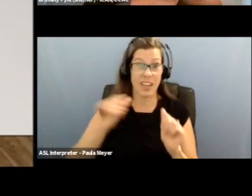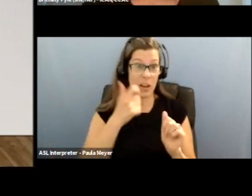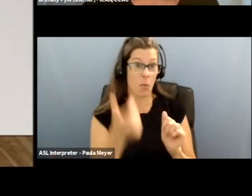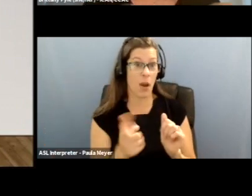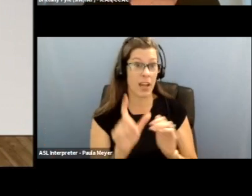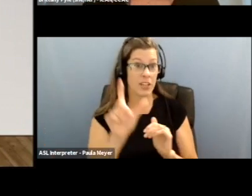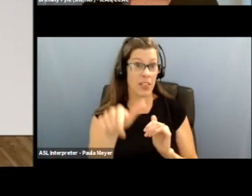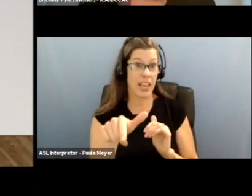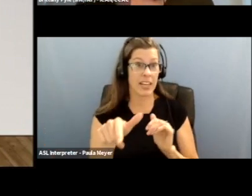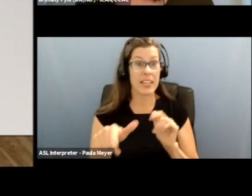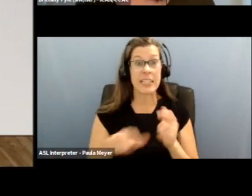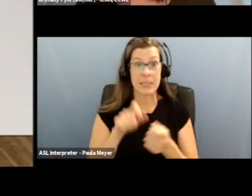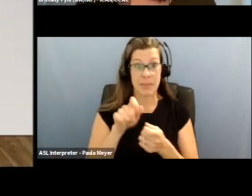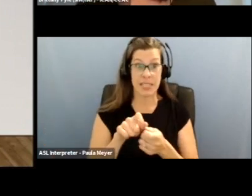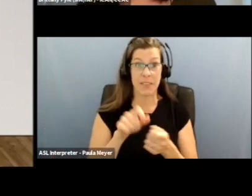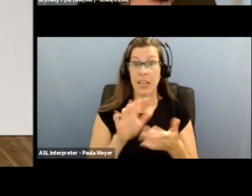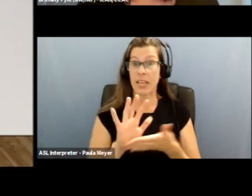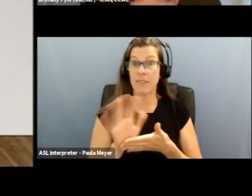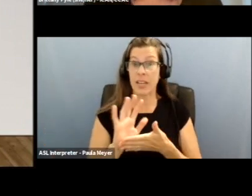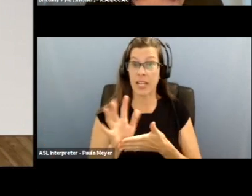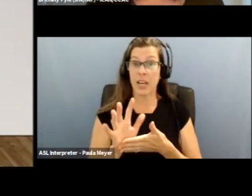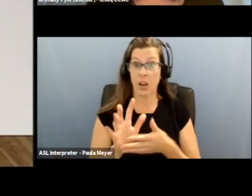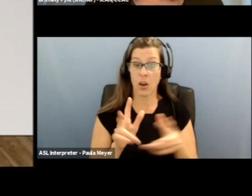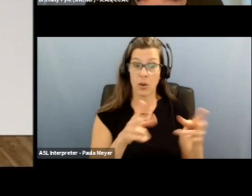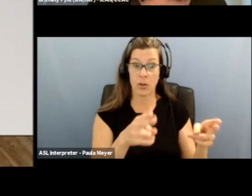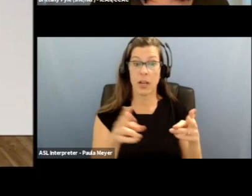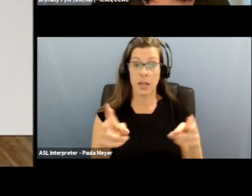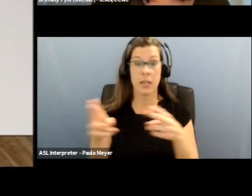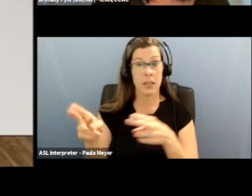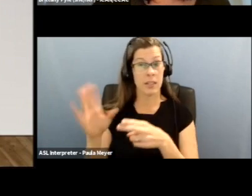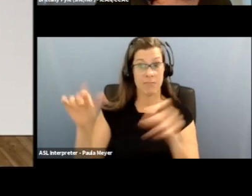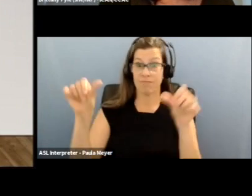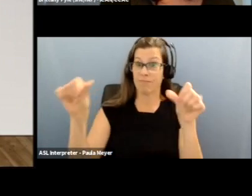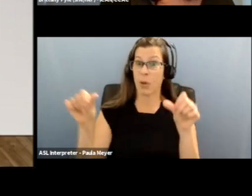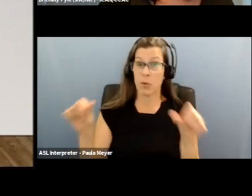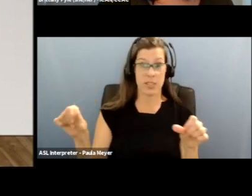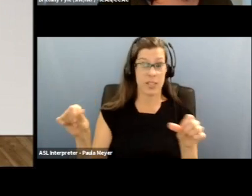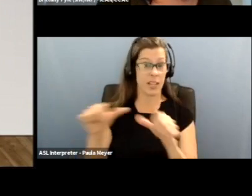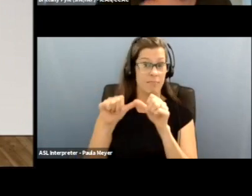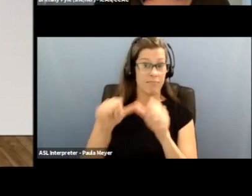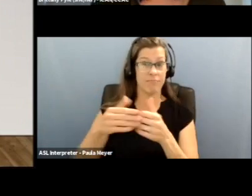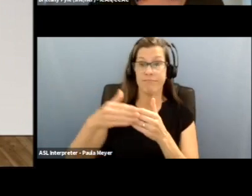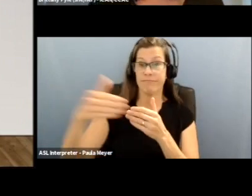the specific video segments of the tutorials will live on on the Chicago Cultural Accessibility Consortium’s YouTube channel,